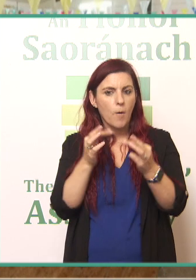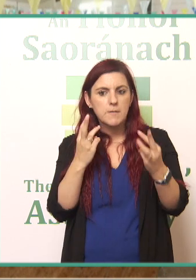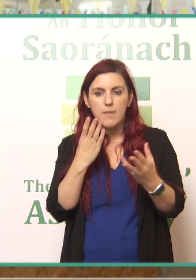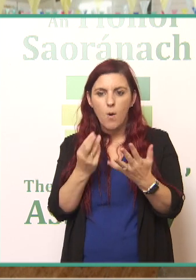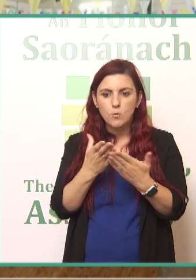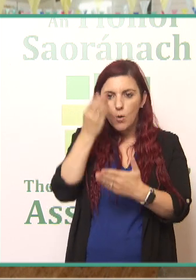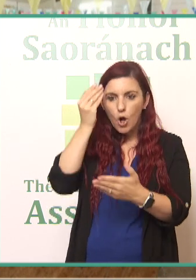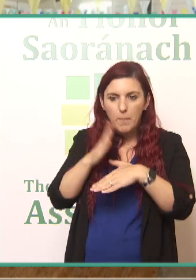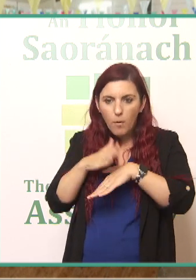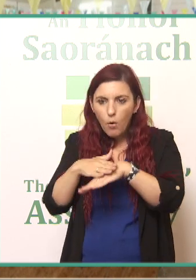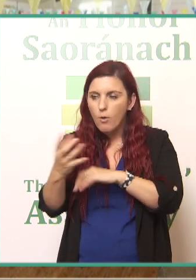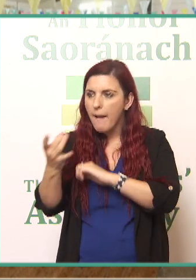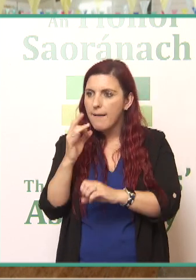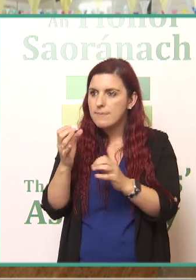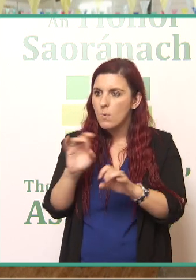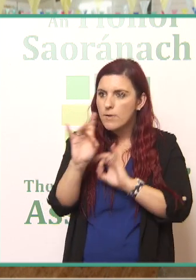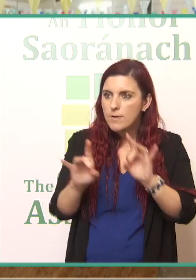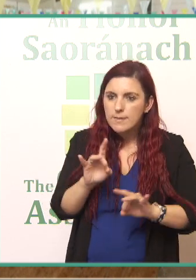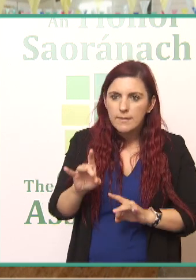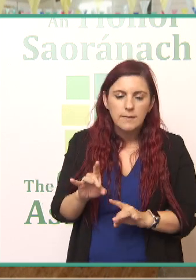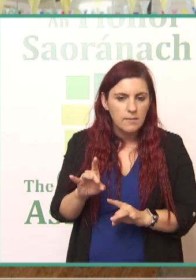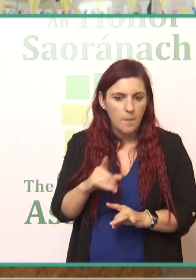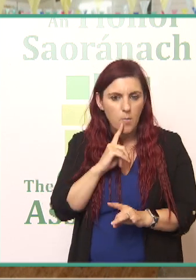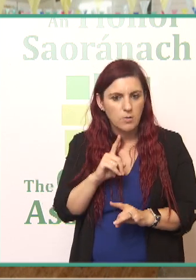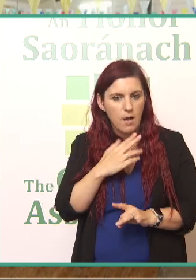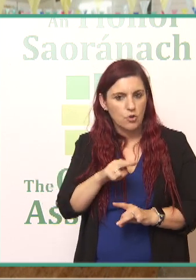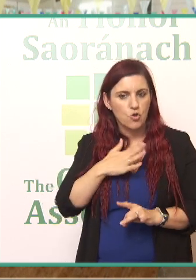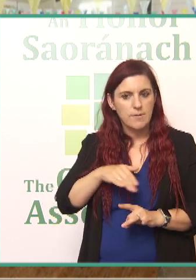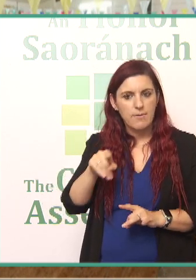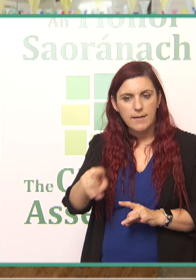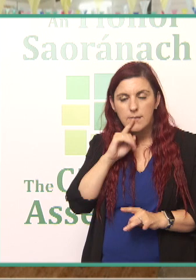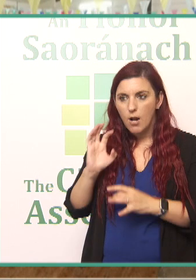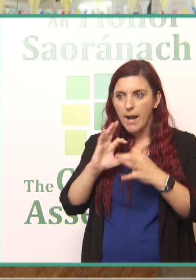about farming for nature but not only that it deals with the Department of AG if a farmer is